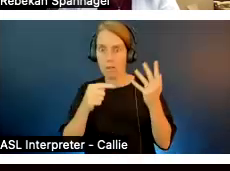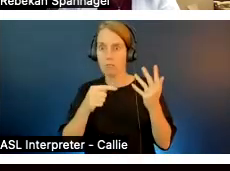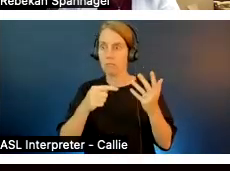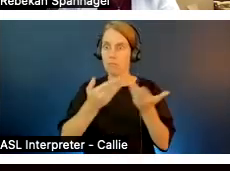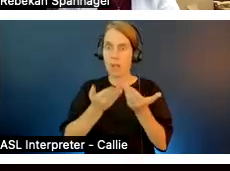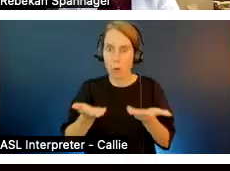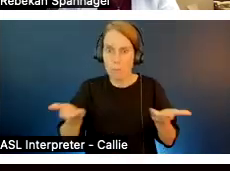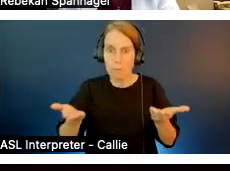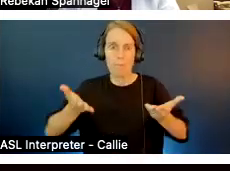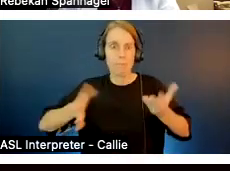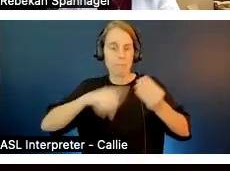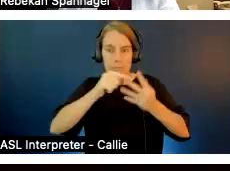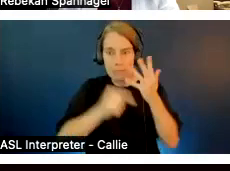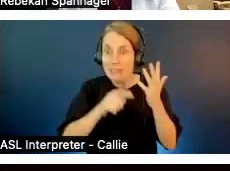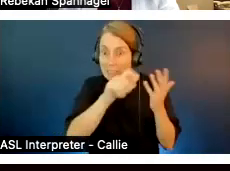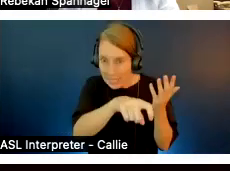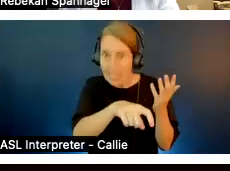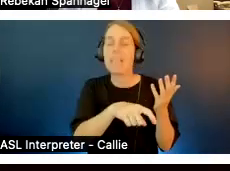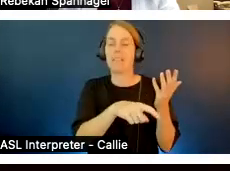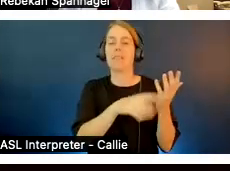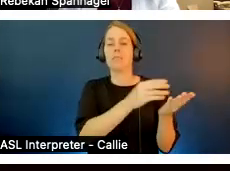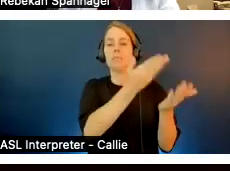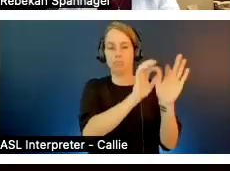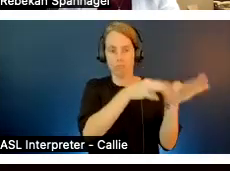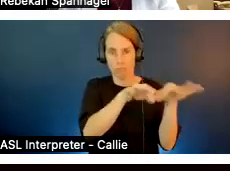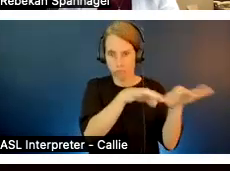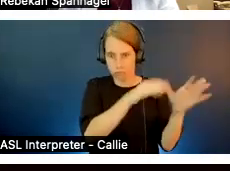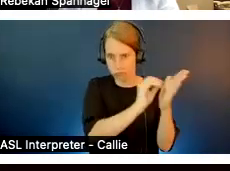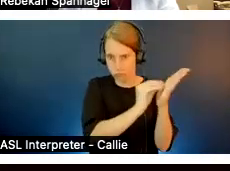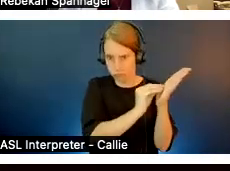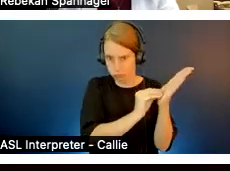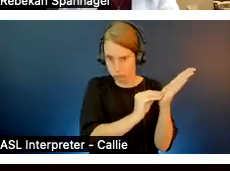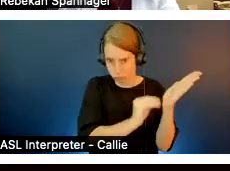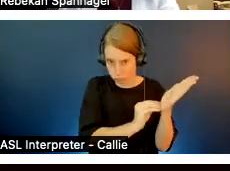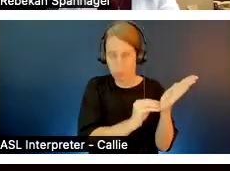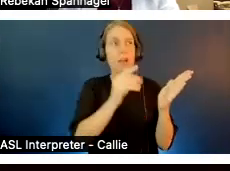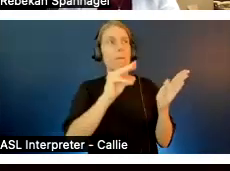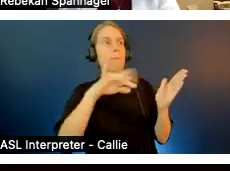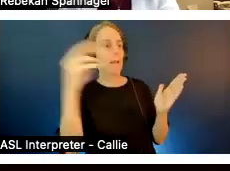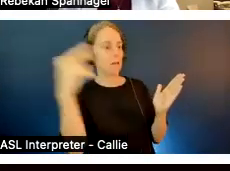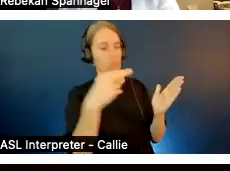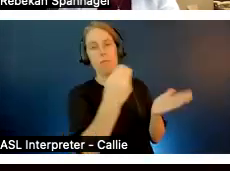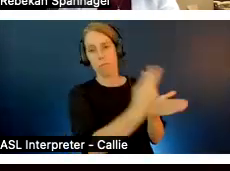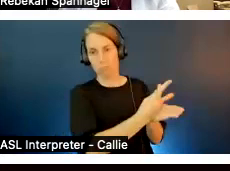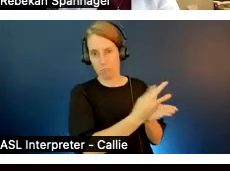um are your physical nursing needs so high that you need at least eight hours a day